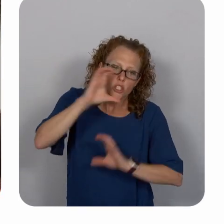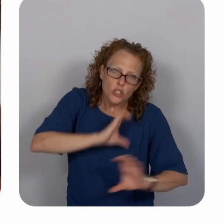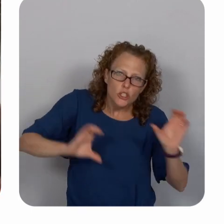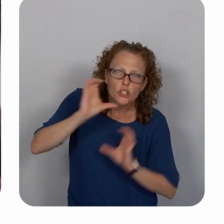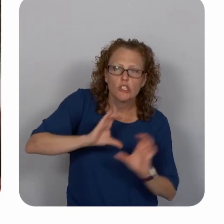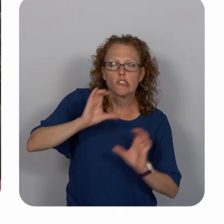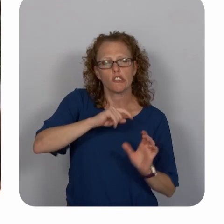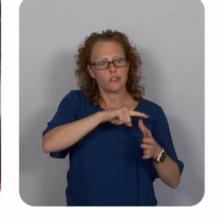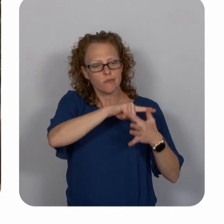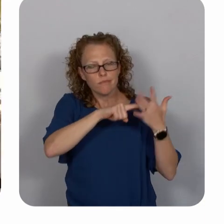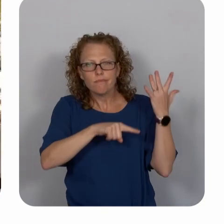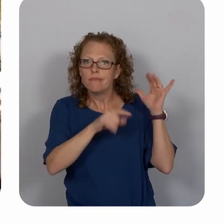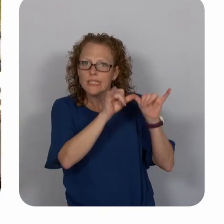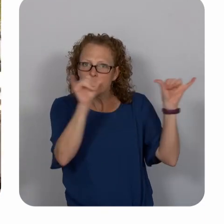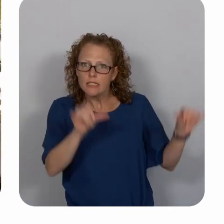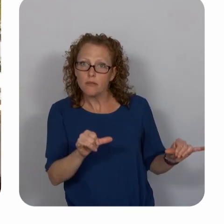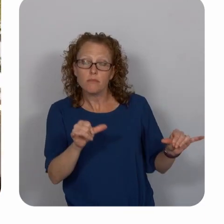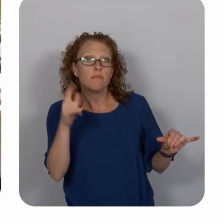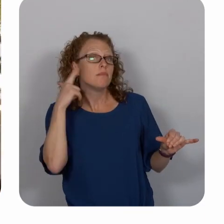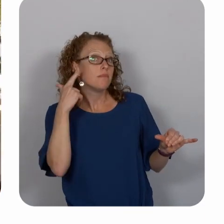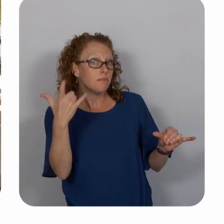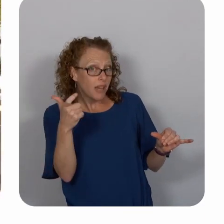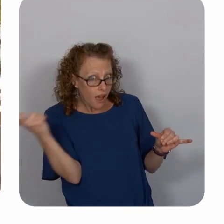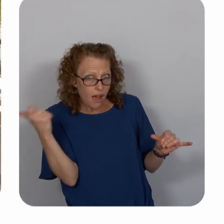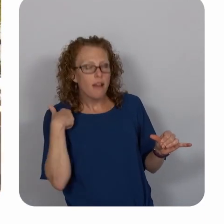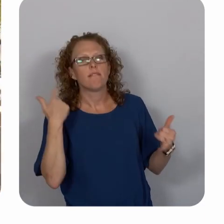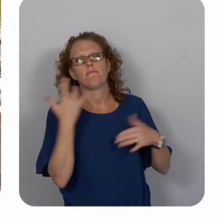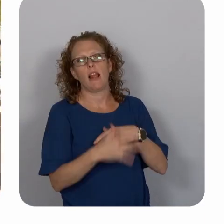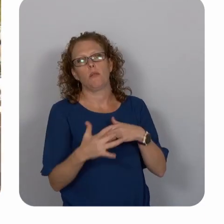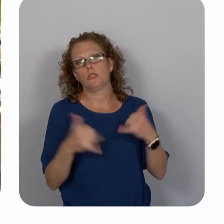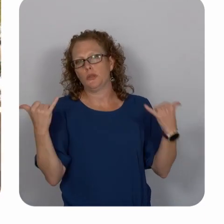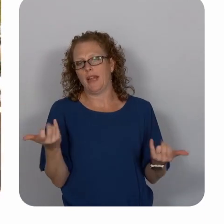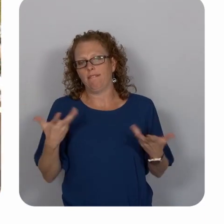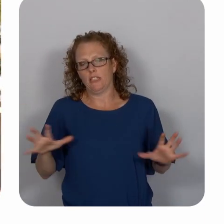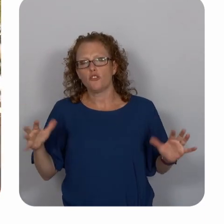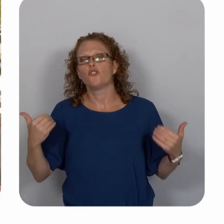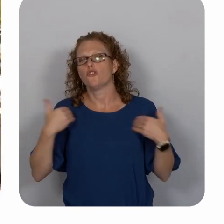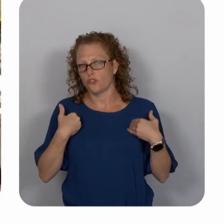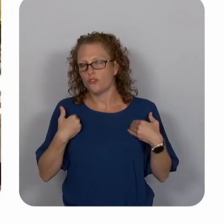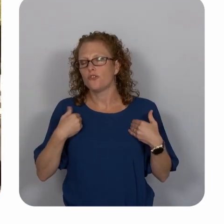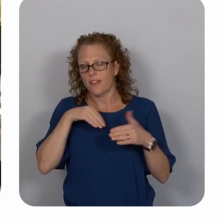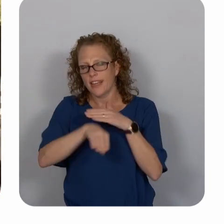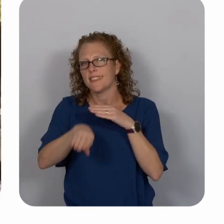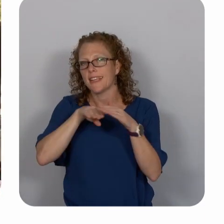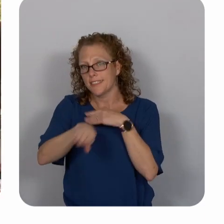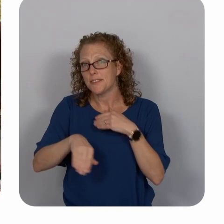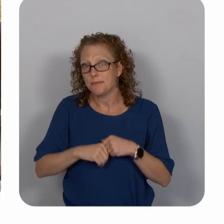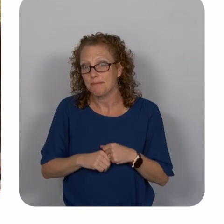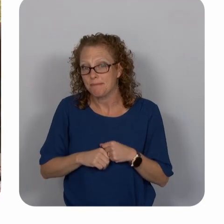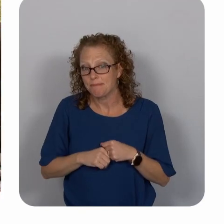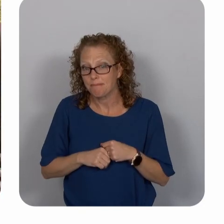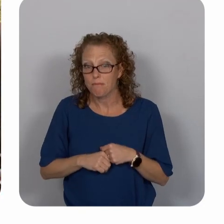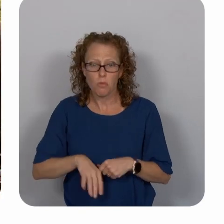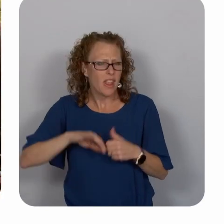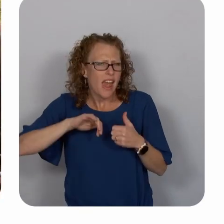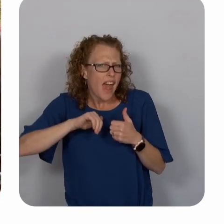that’s available today. So, how did we achieve this? The first key idea is that